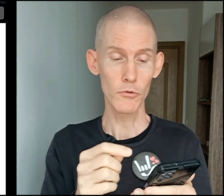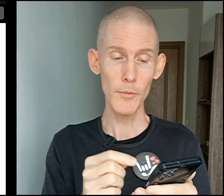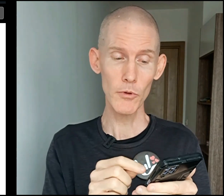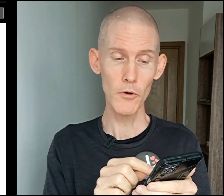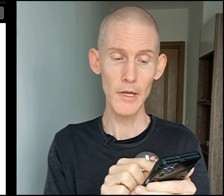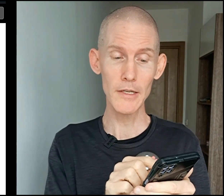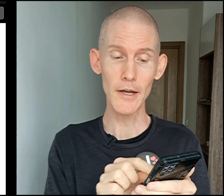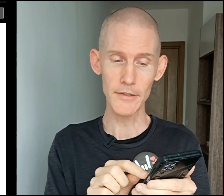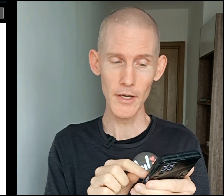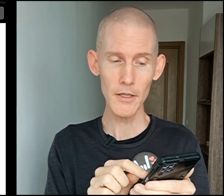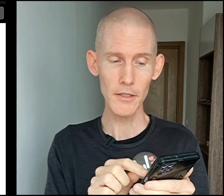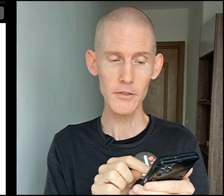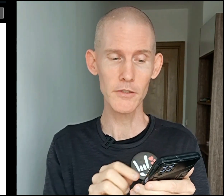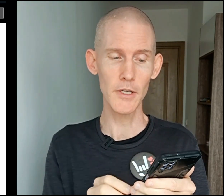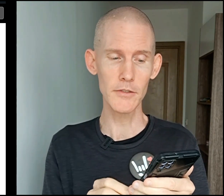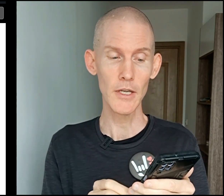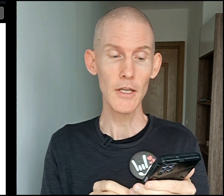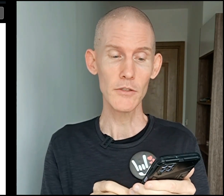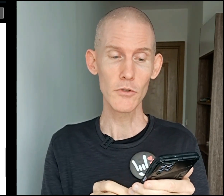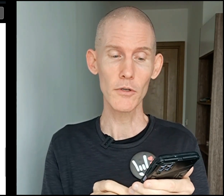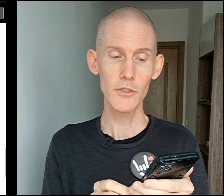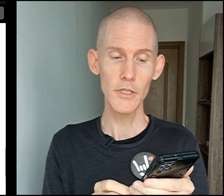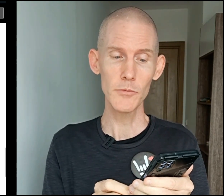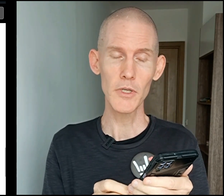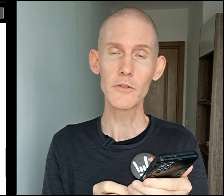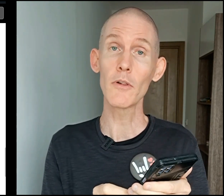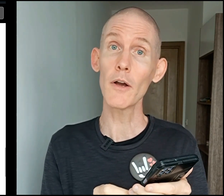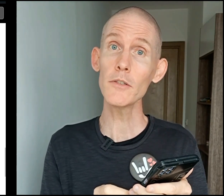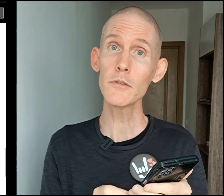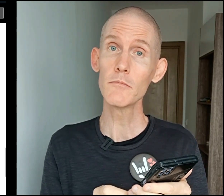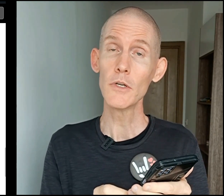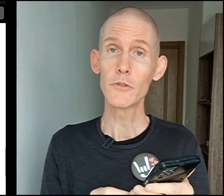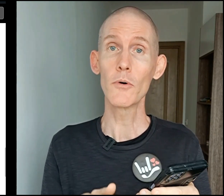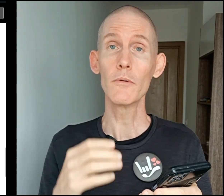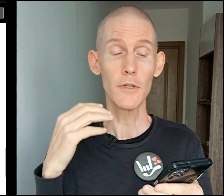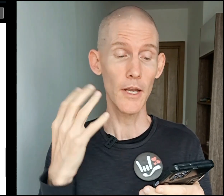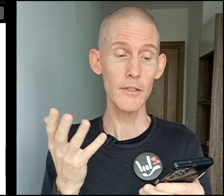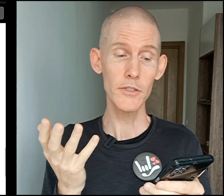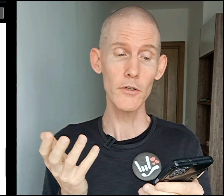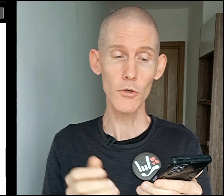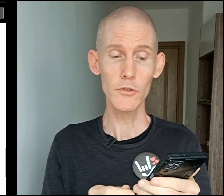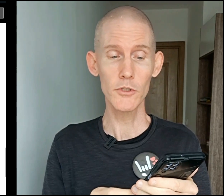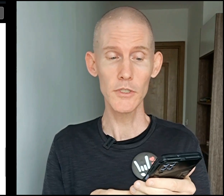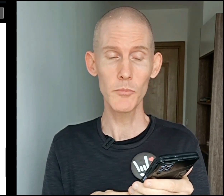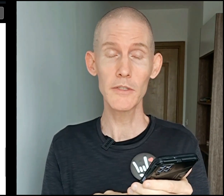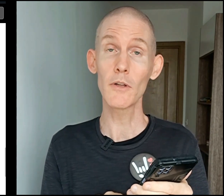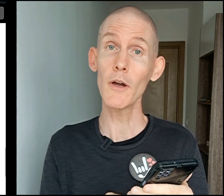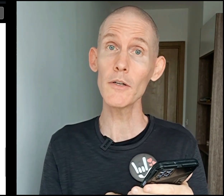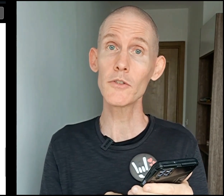so right below that in italics it says, is your cheese pizza large? so ASL, your cheese pizza large?